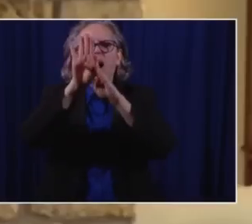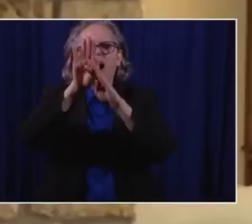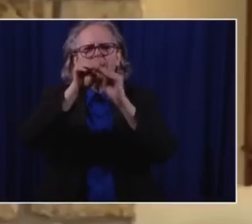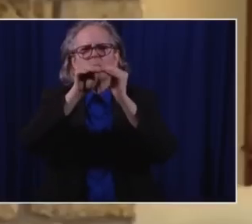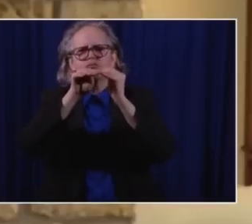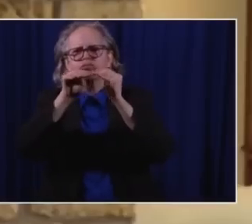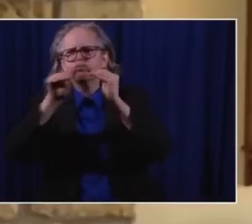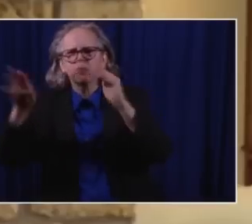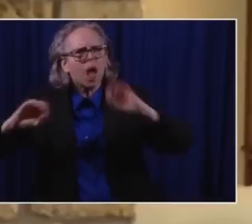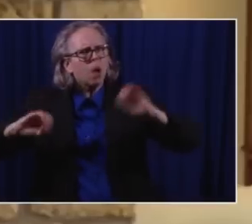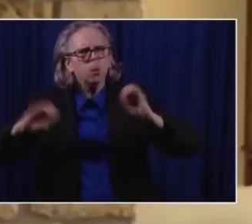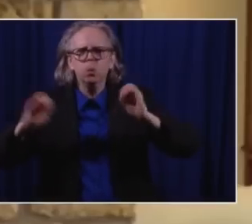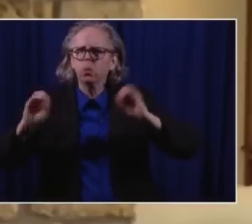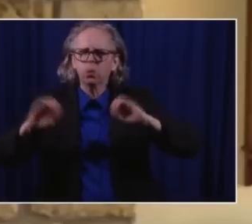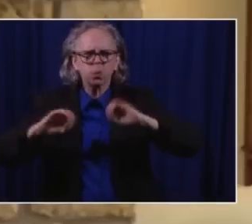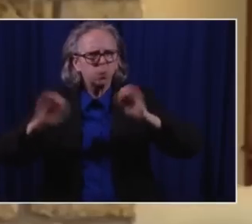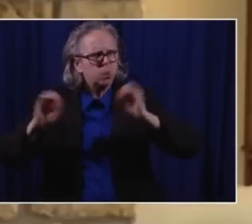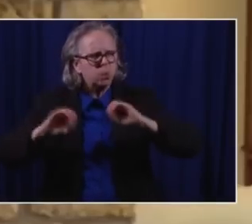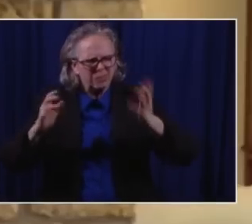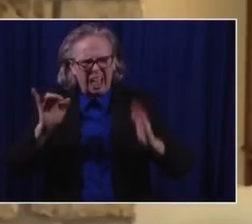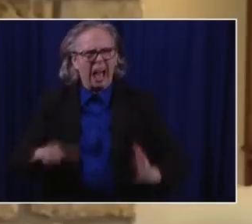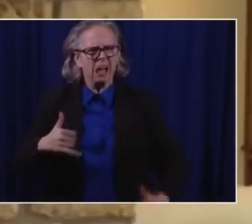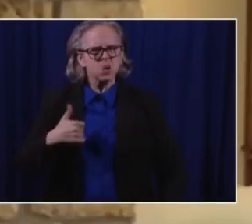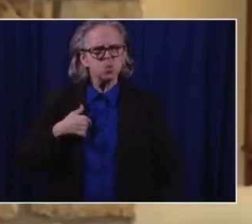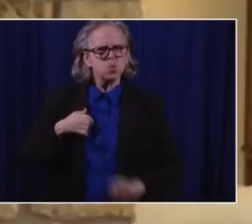seen a of these cases we're not